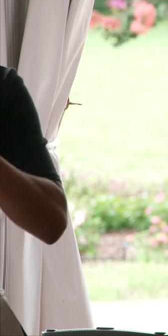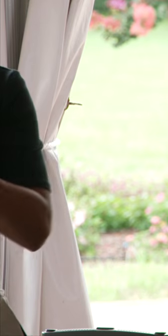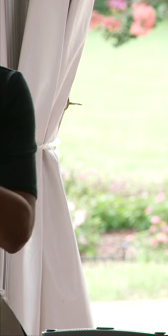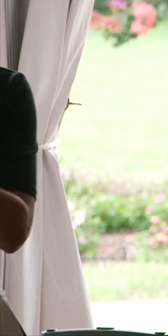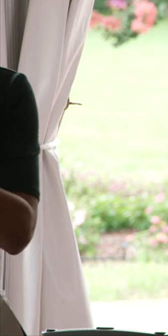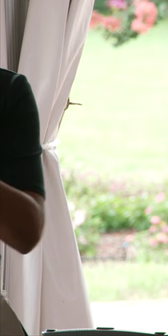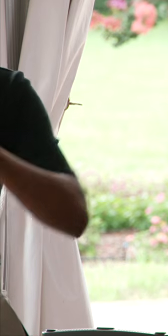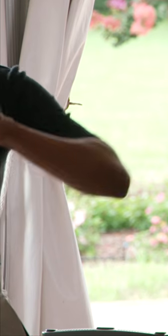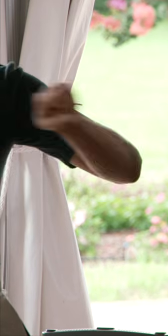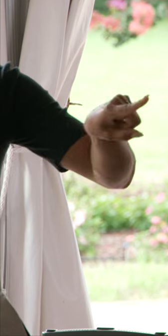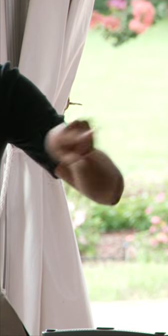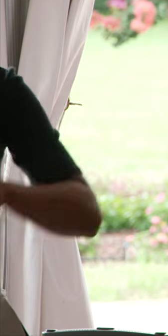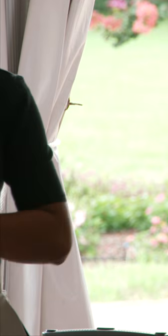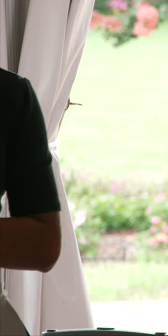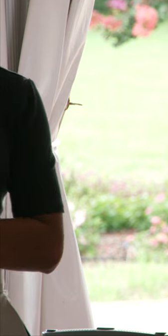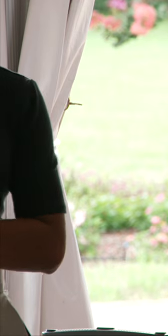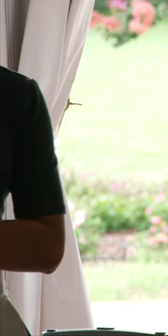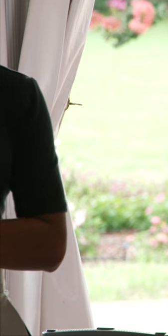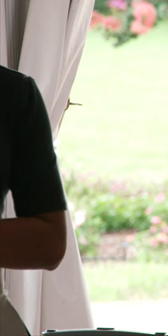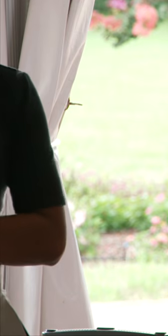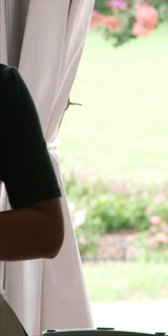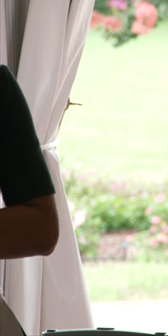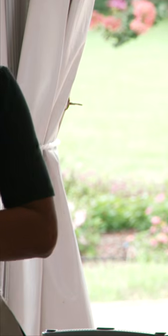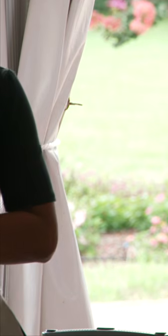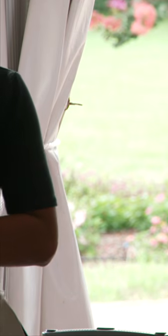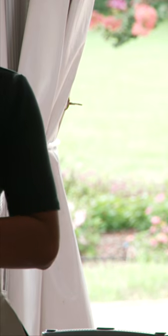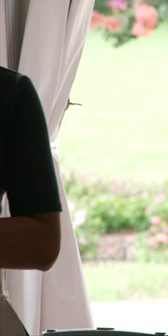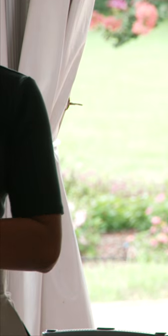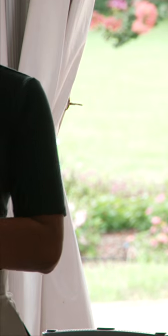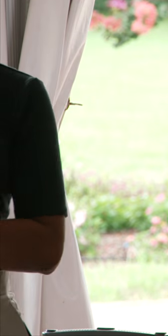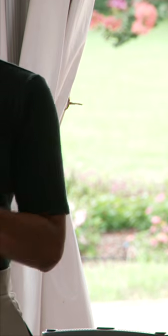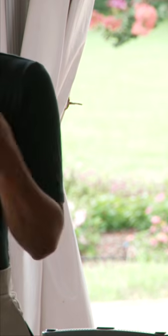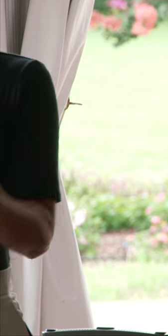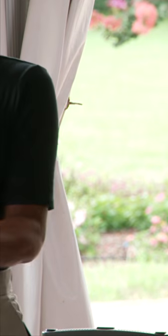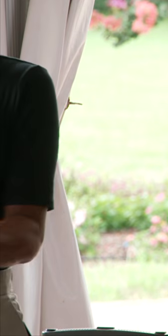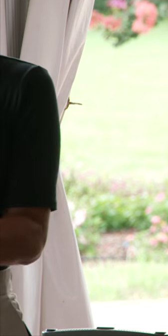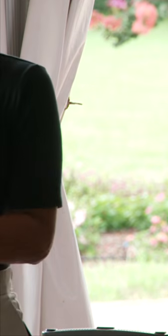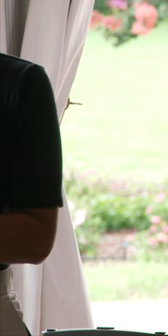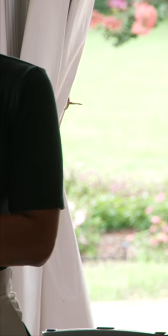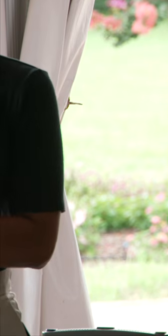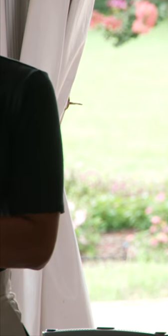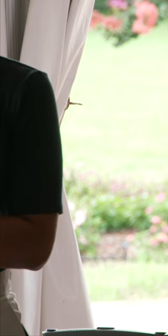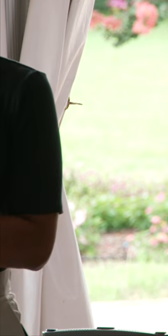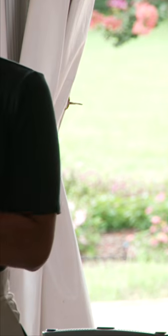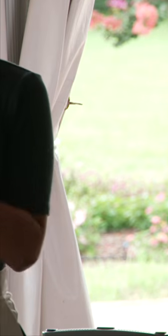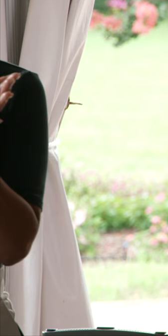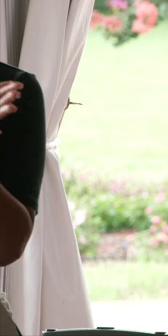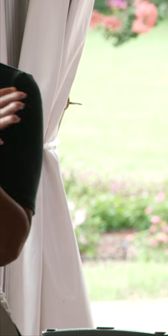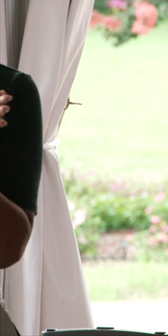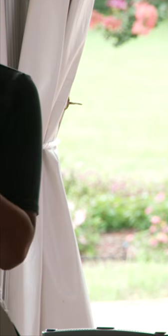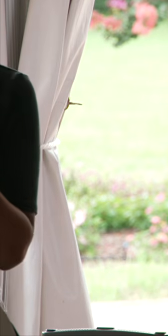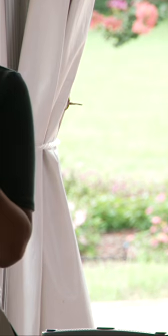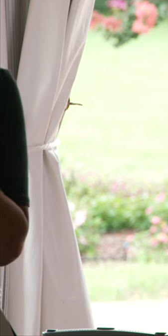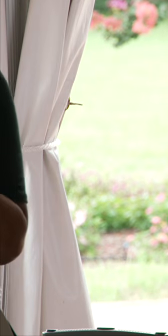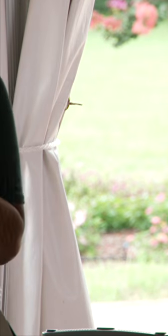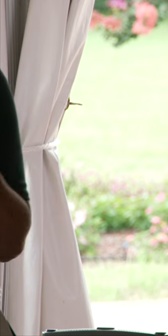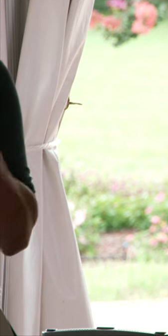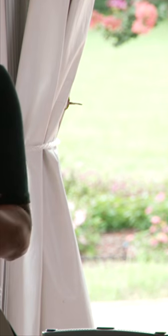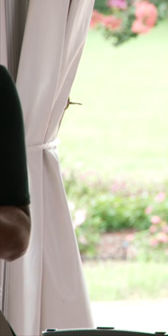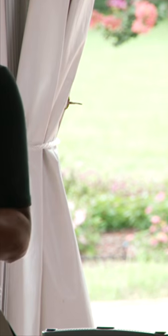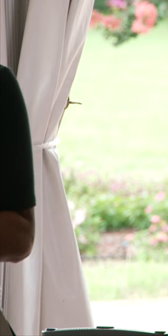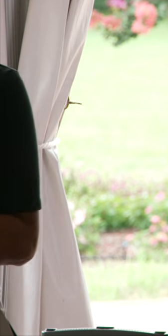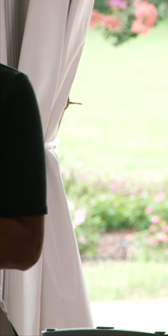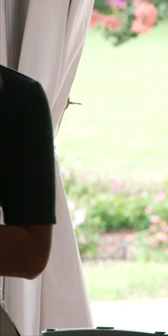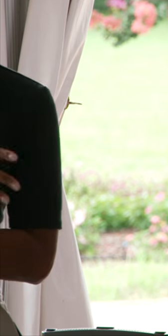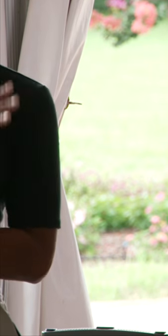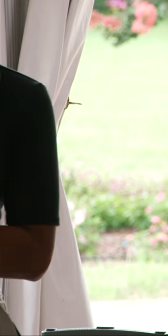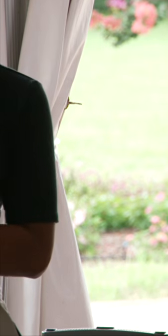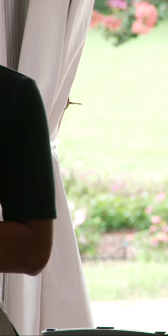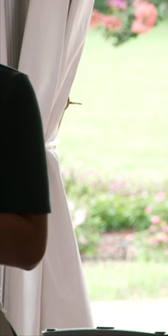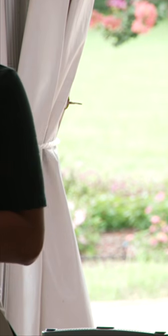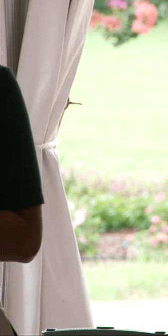television news, and later African American magazines, the men and their families learned and